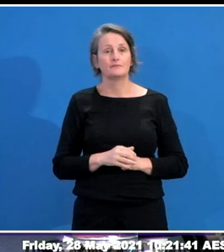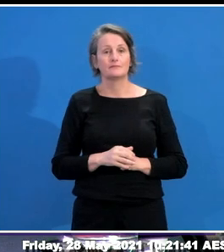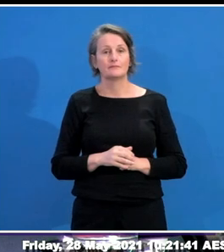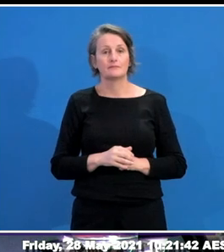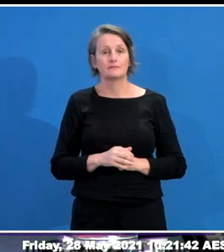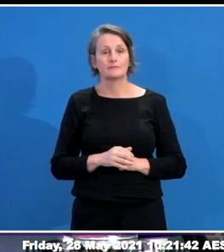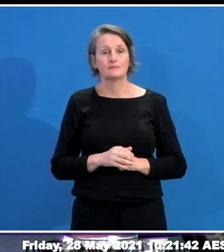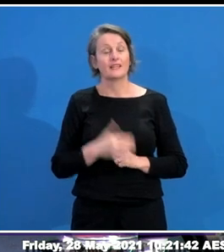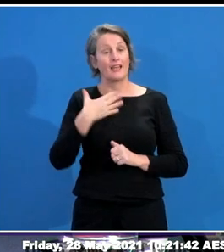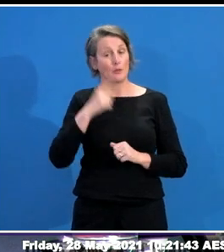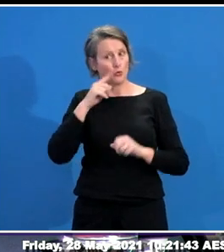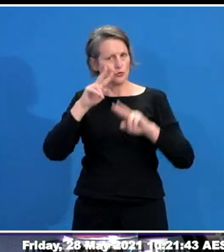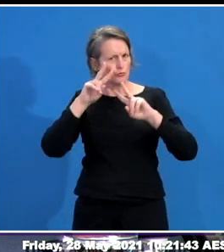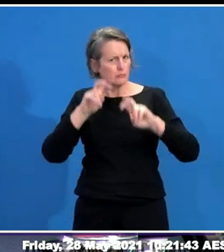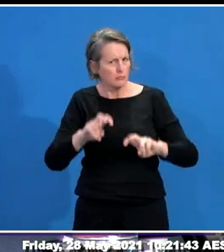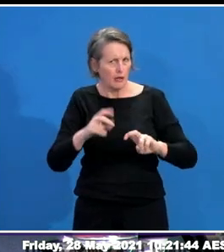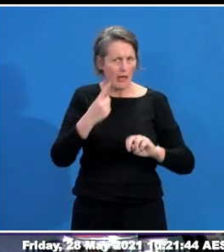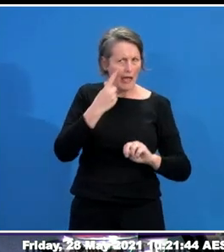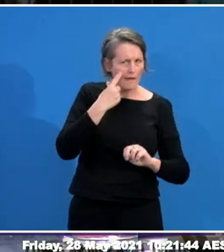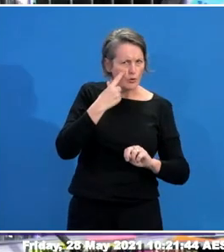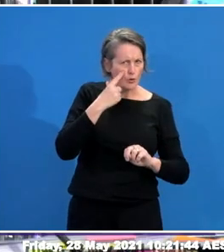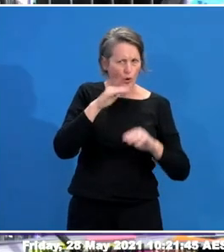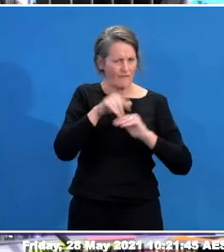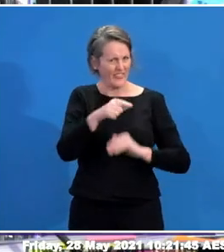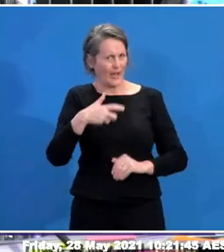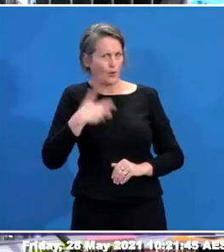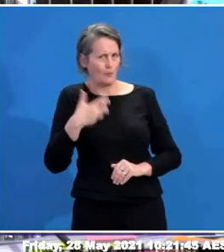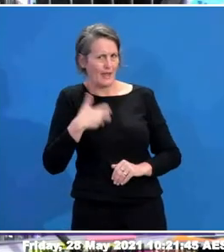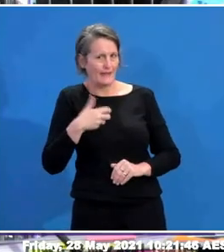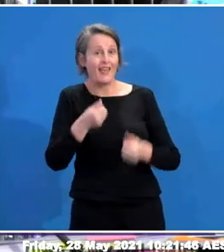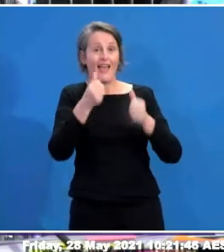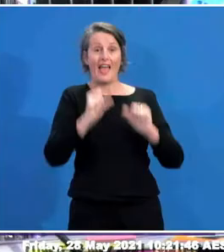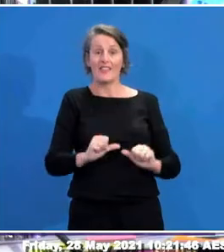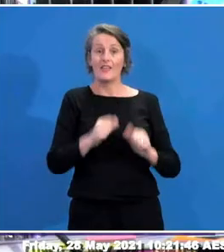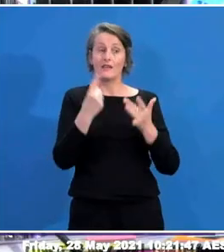information provided by way of a complaint lodged by Sophia, the mother of Carl.